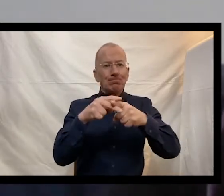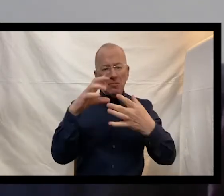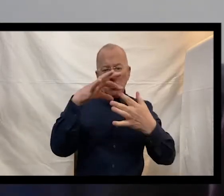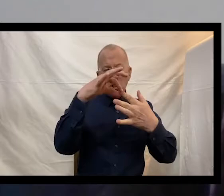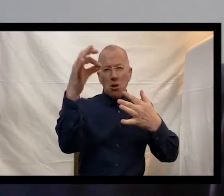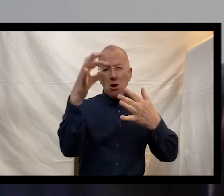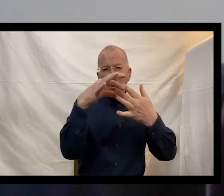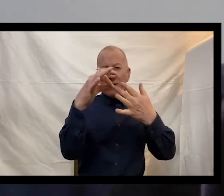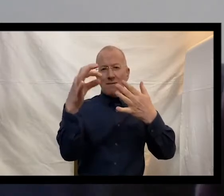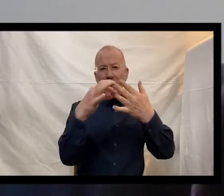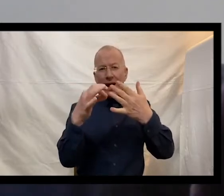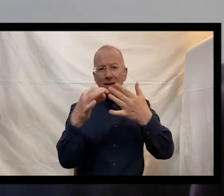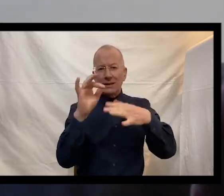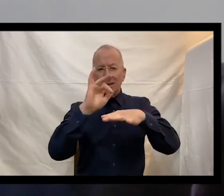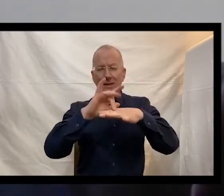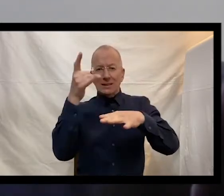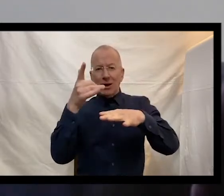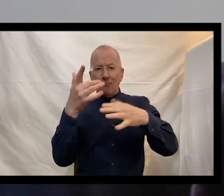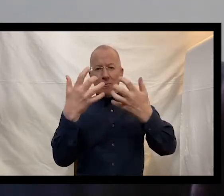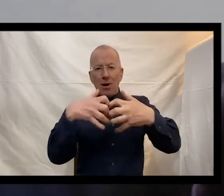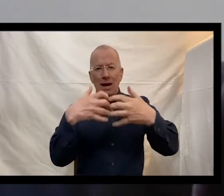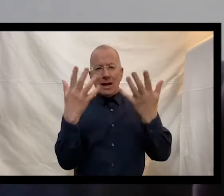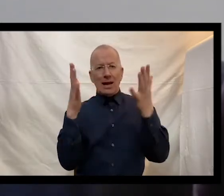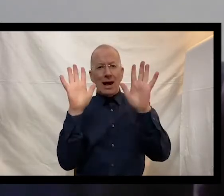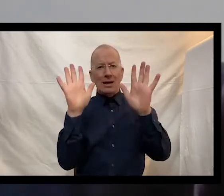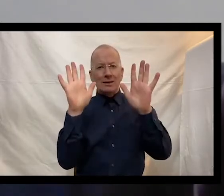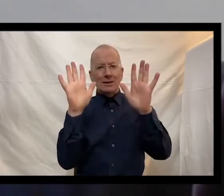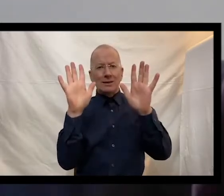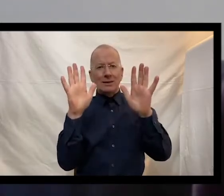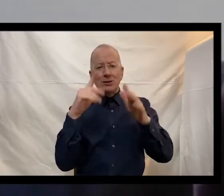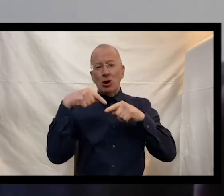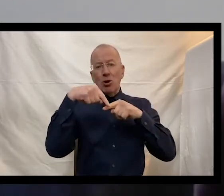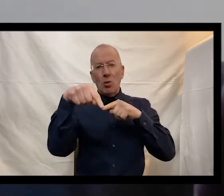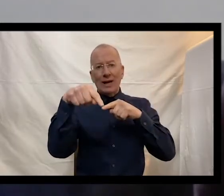(long fingers, sensitive mechanics hands) during the week